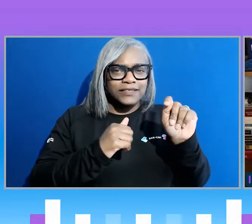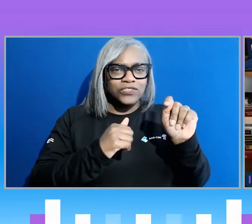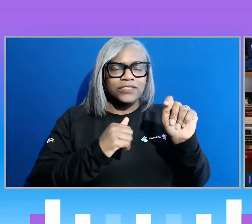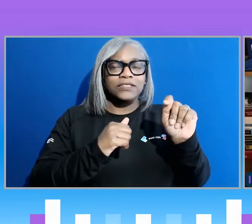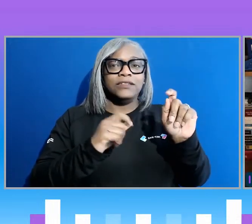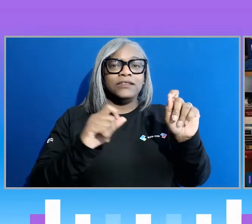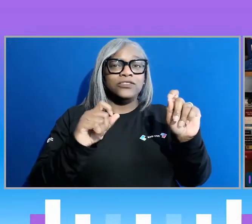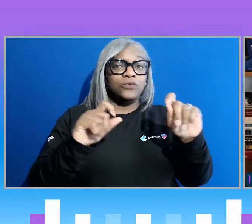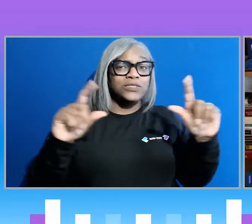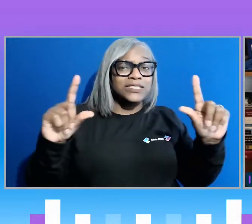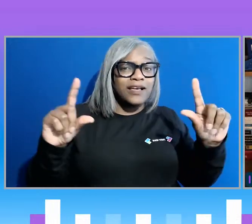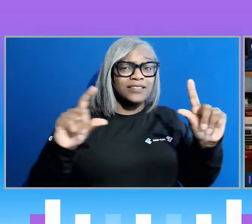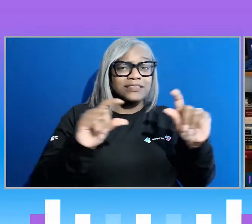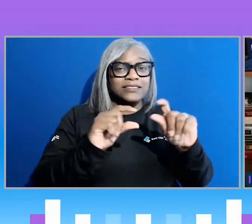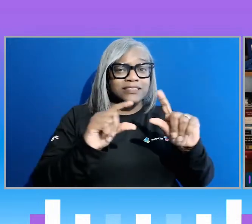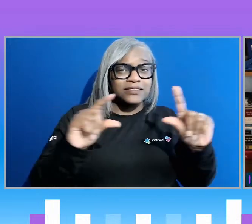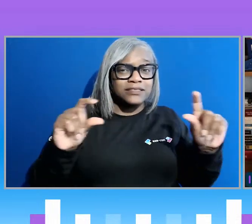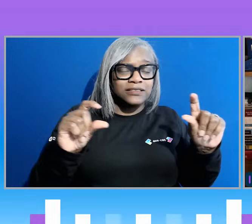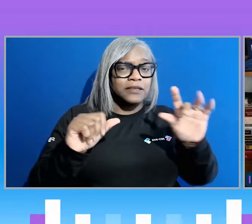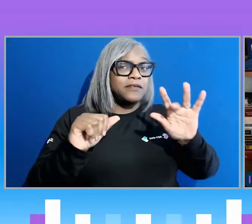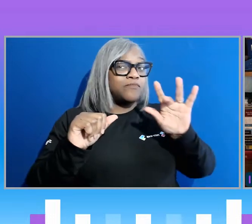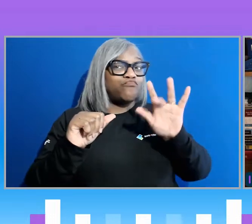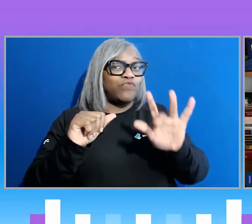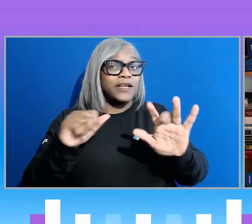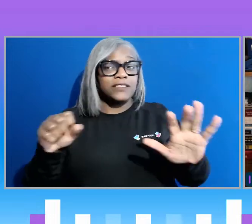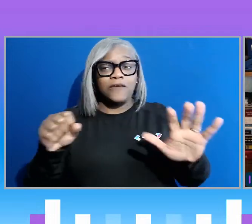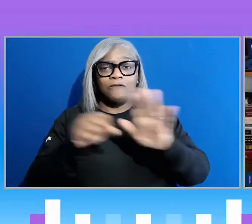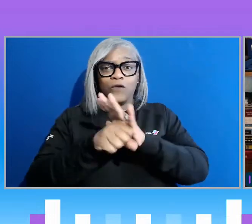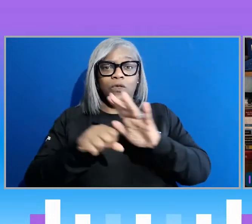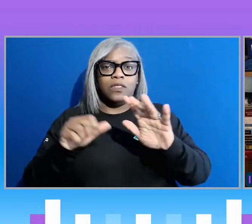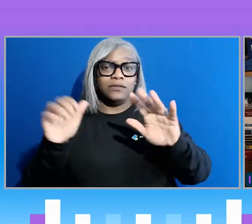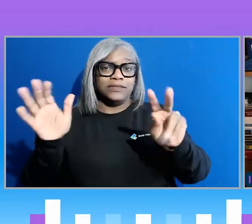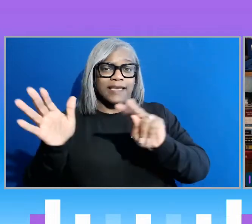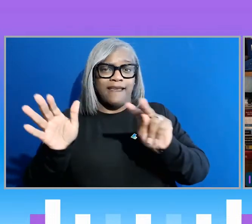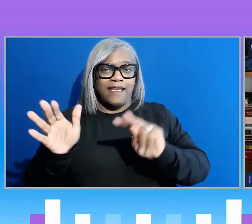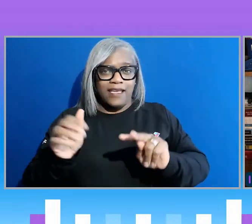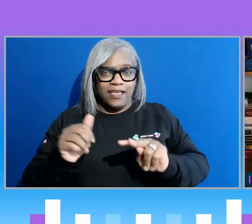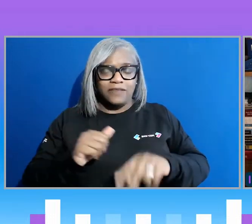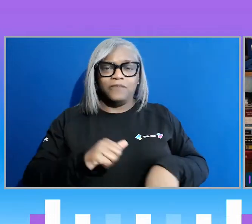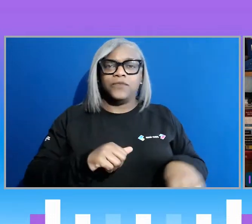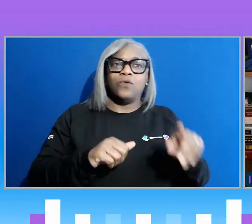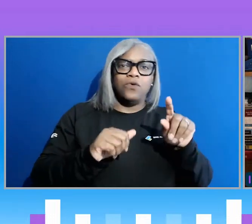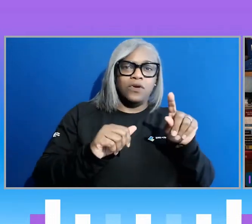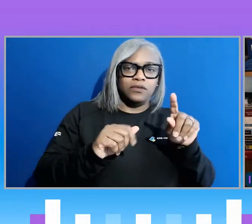resizing press full scan. So if you if you want to manually do that, you can do that with the